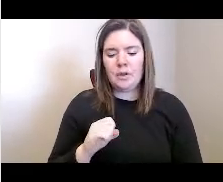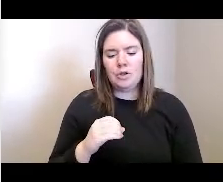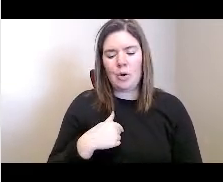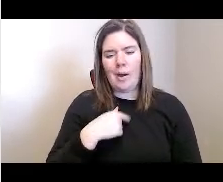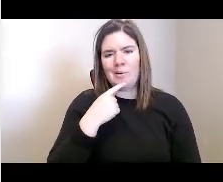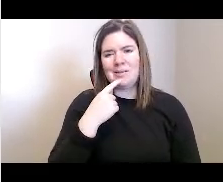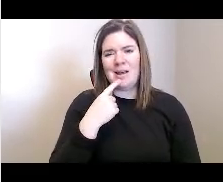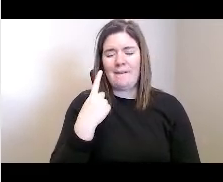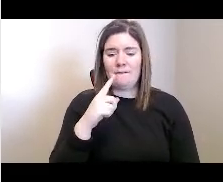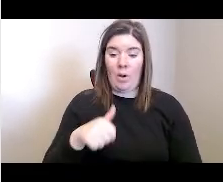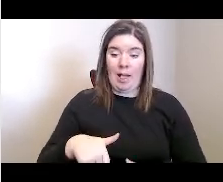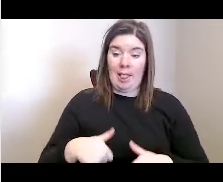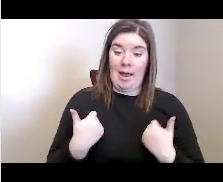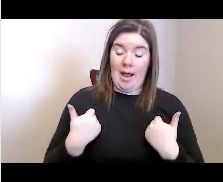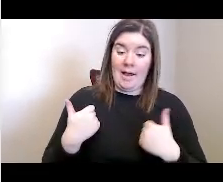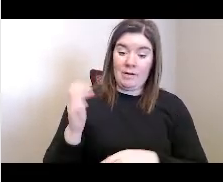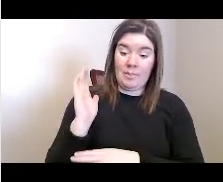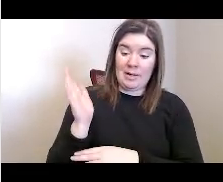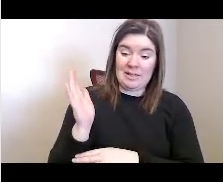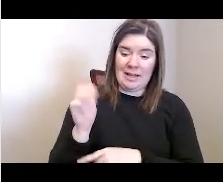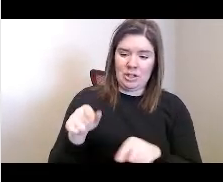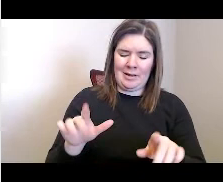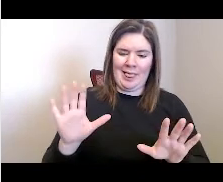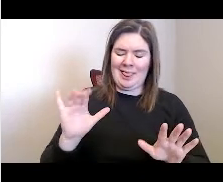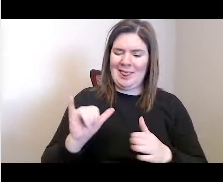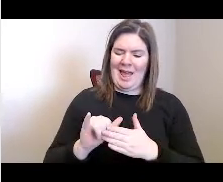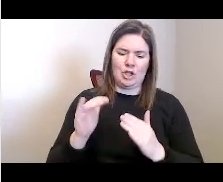this is probably too much text to have on the screen, because people will